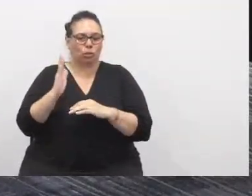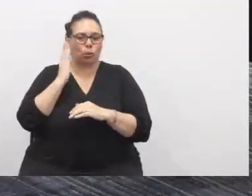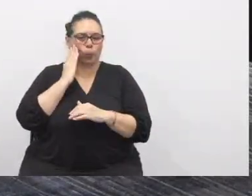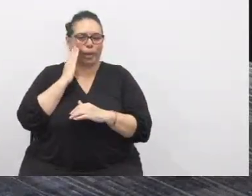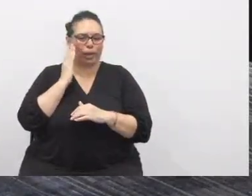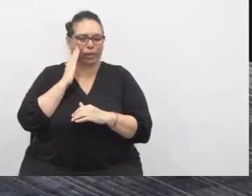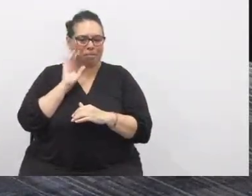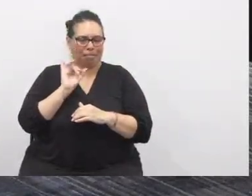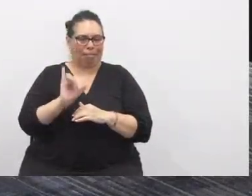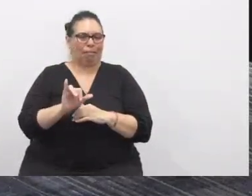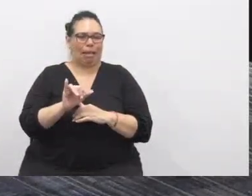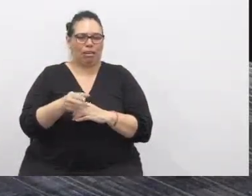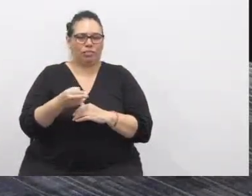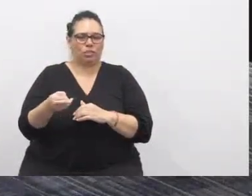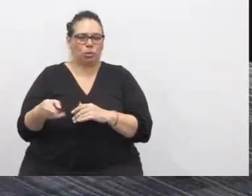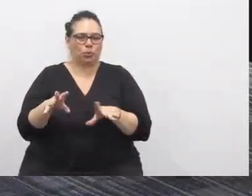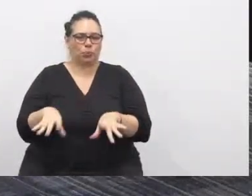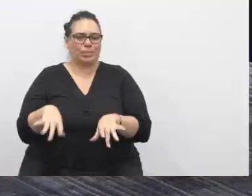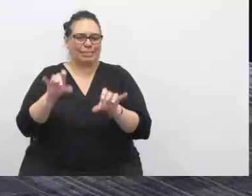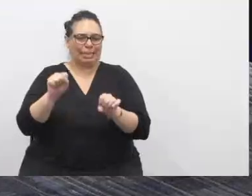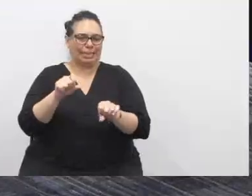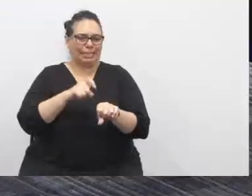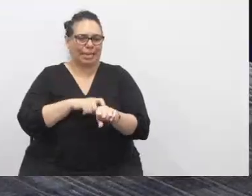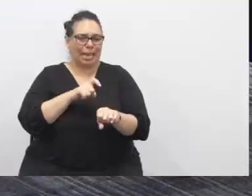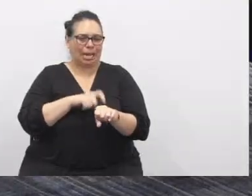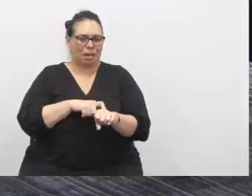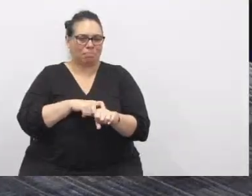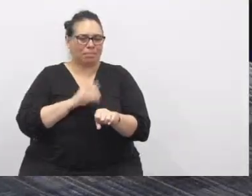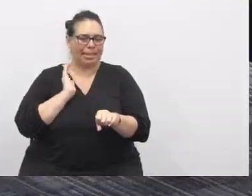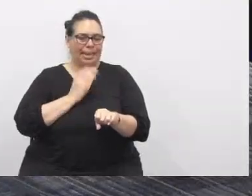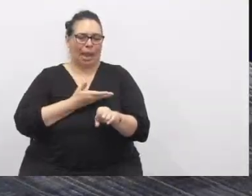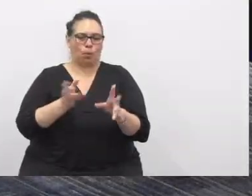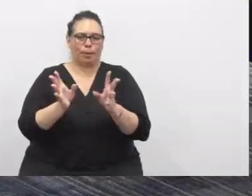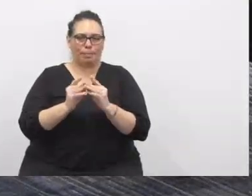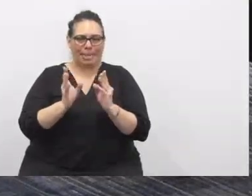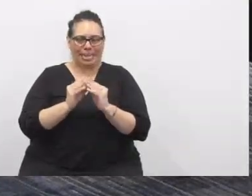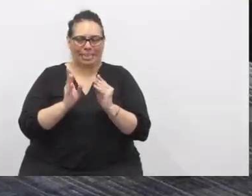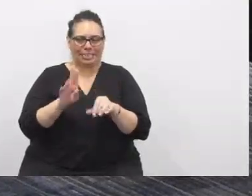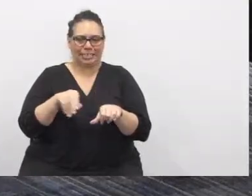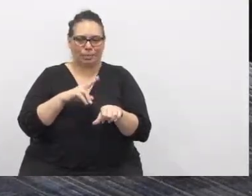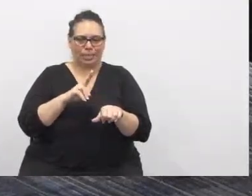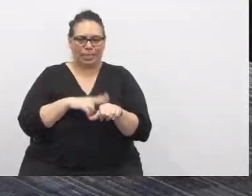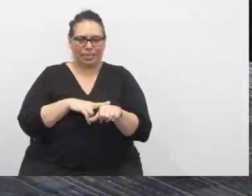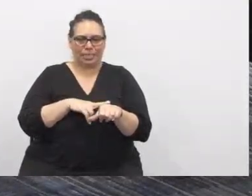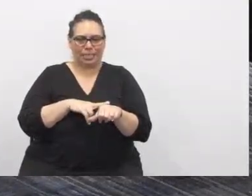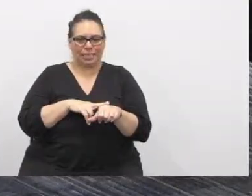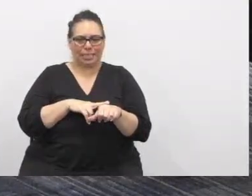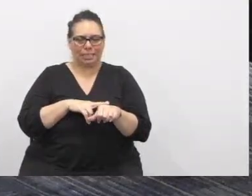We take time at some point in our counselor meetings, typically during in the fall,